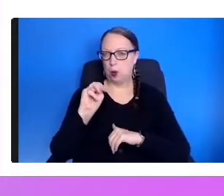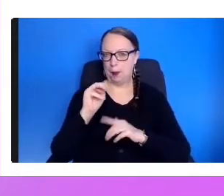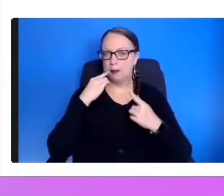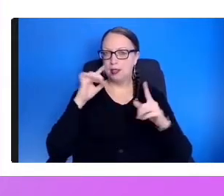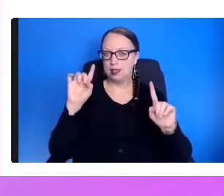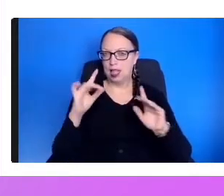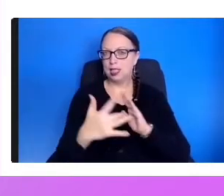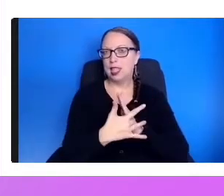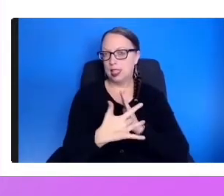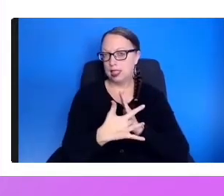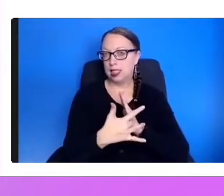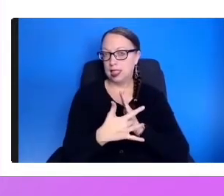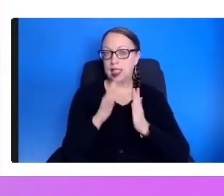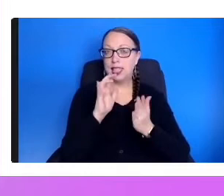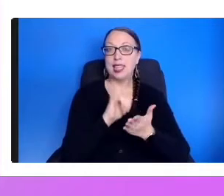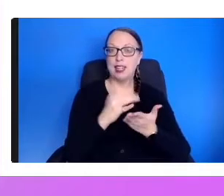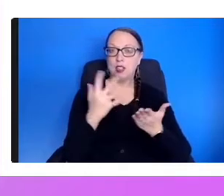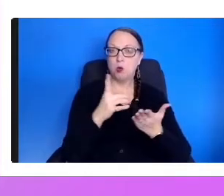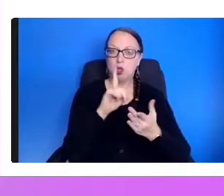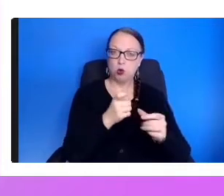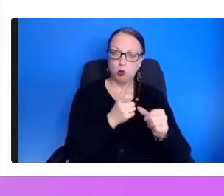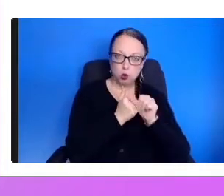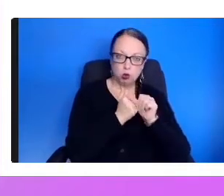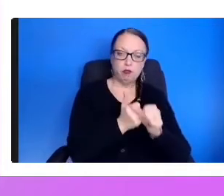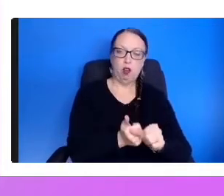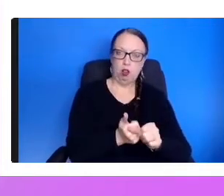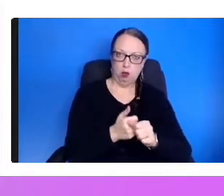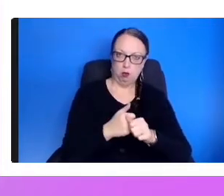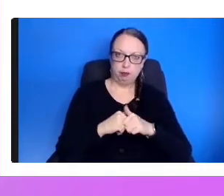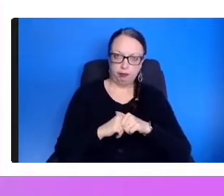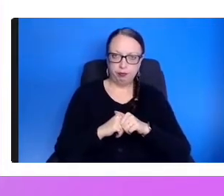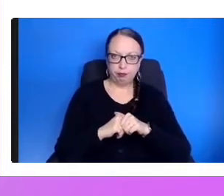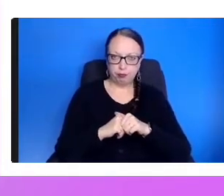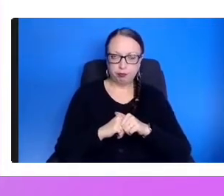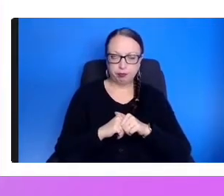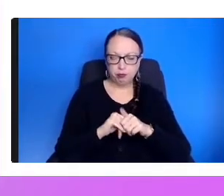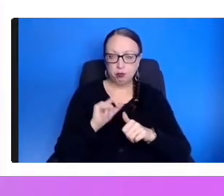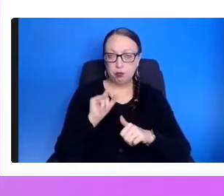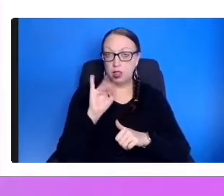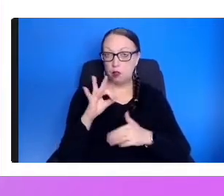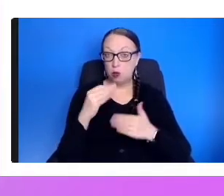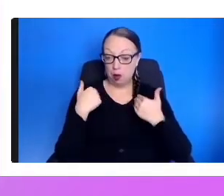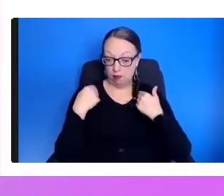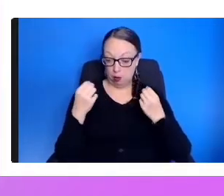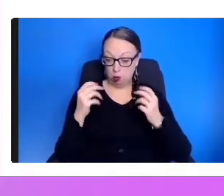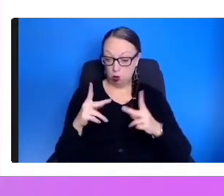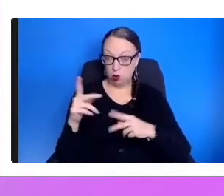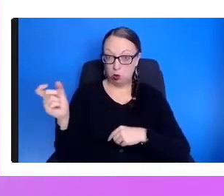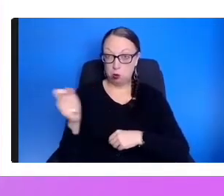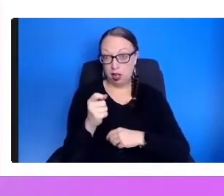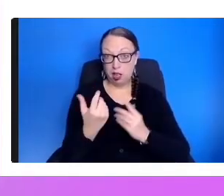is absolutely what you should be following. If you have a chance to bring in more than one or two users